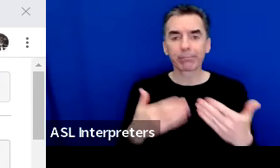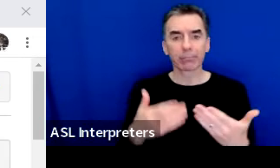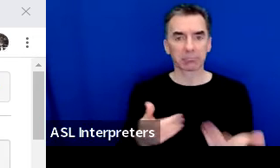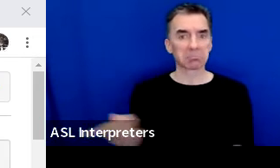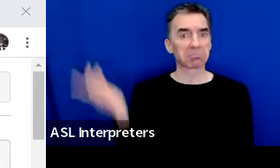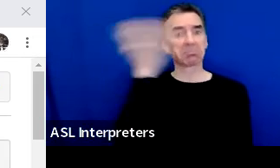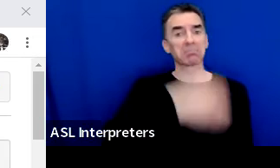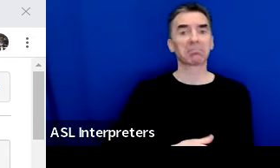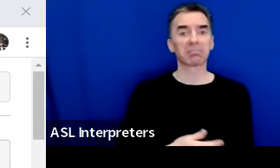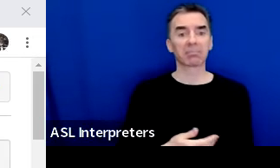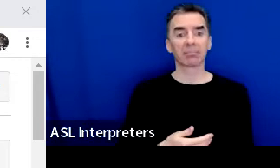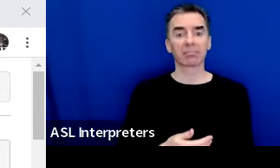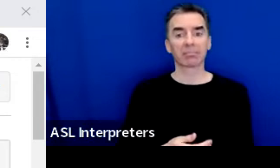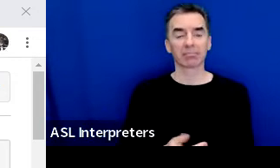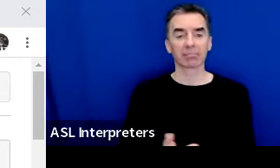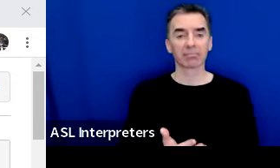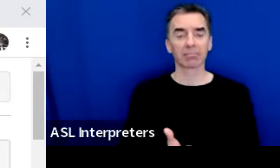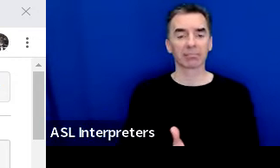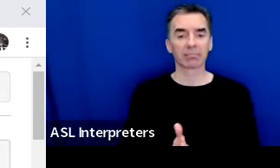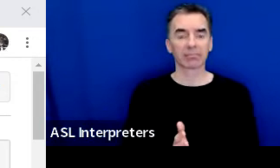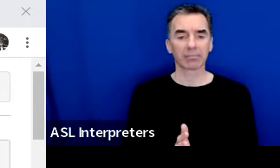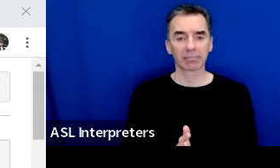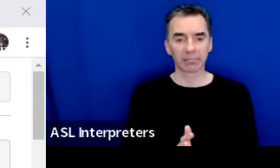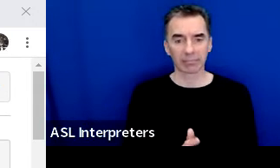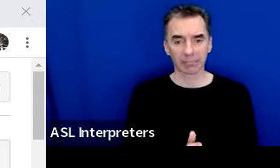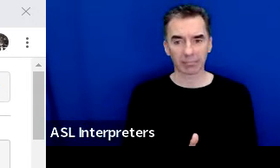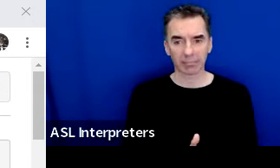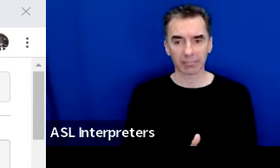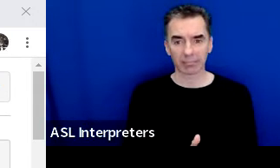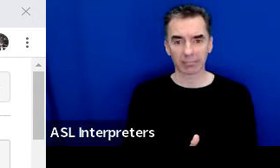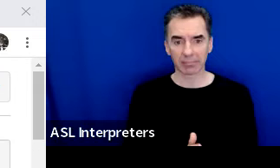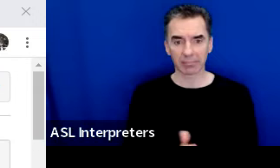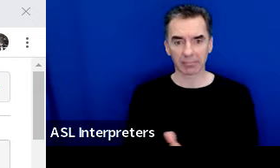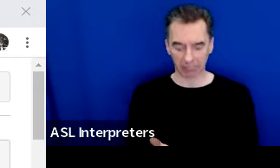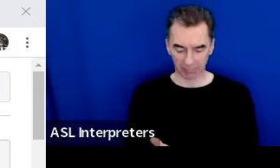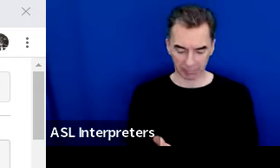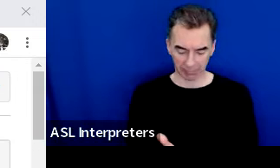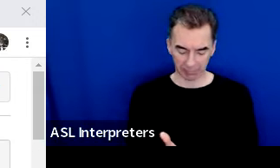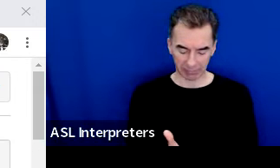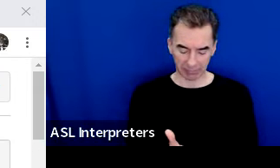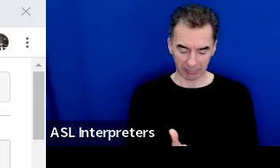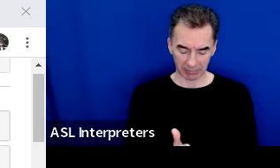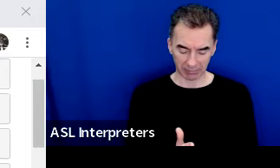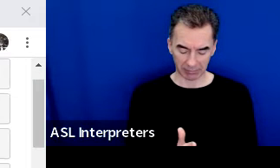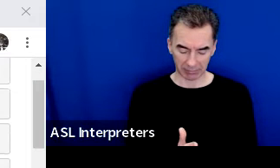that's against the law. But hopefully that's OK. I can describe it. I just can't show you the people.